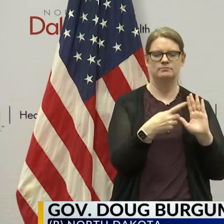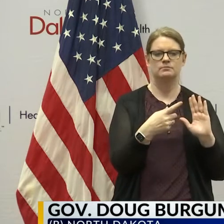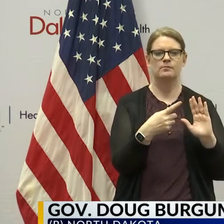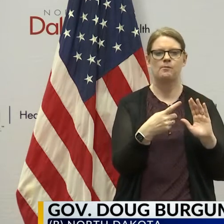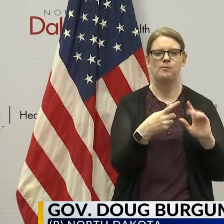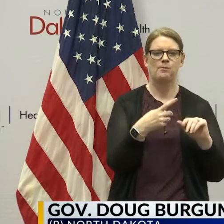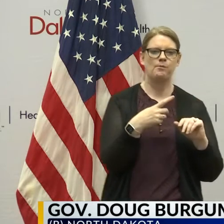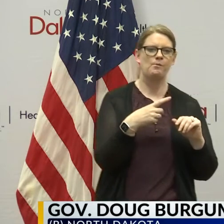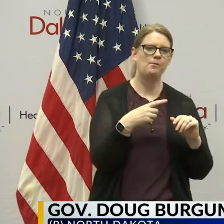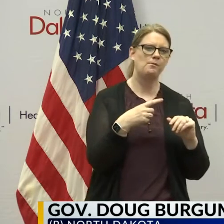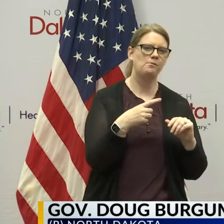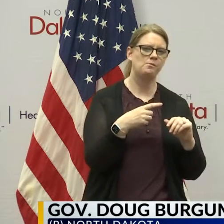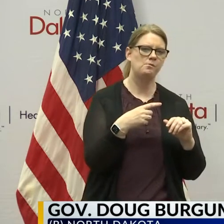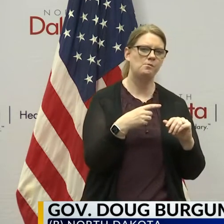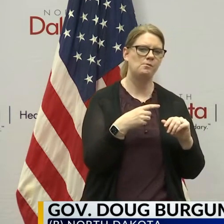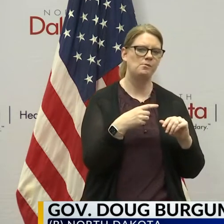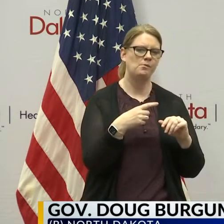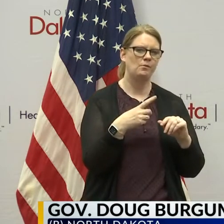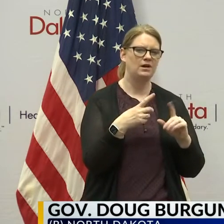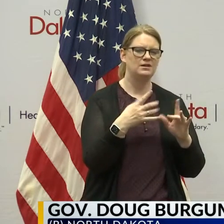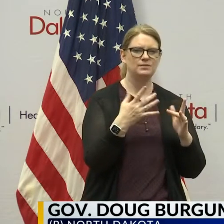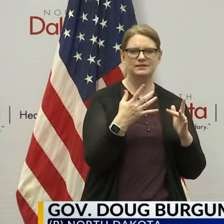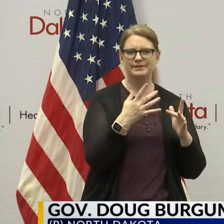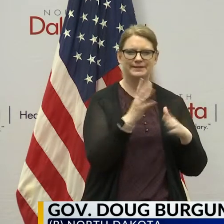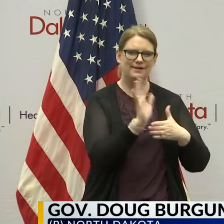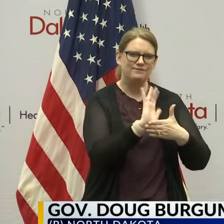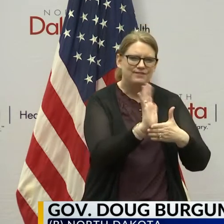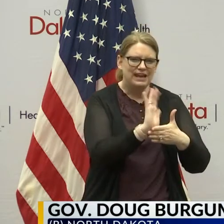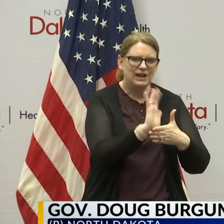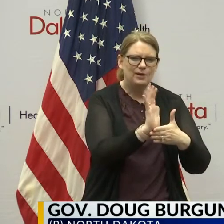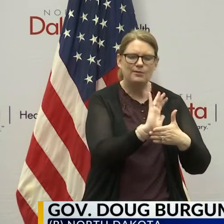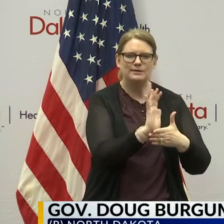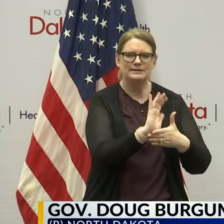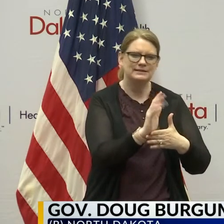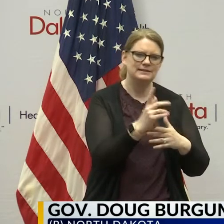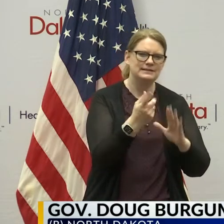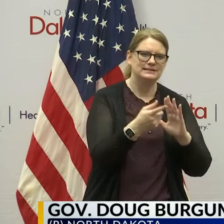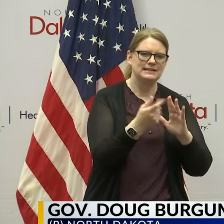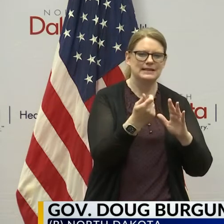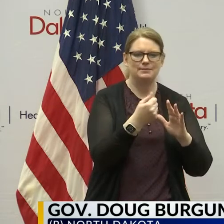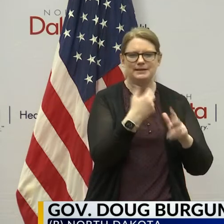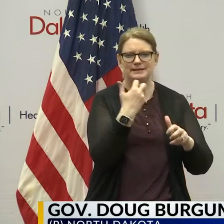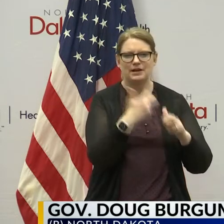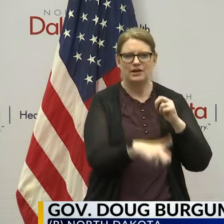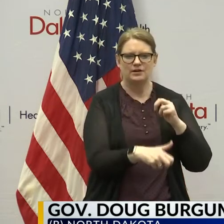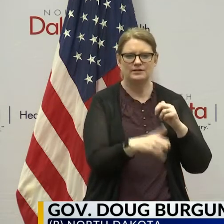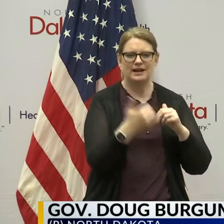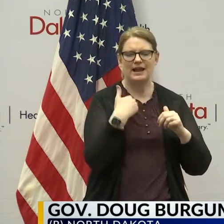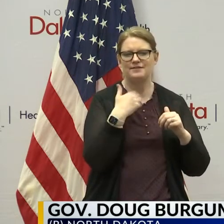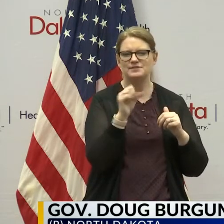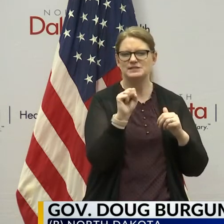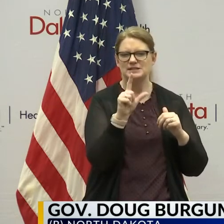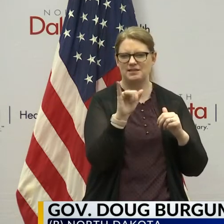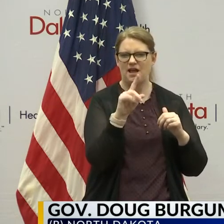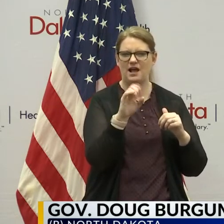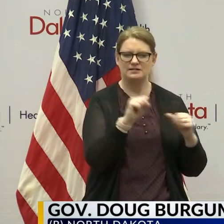ARE GOING TO TRY TO DO A DEMO OF THE APP BUT GIVEN THE NATURE OF THE VIDEO AND THINGS LIKE